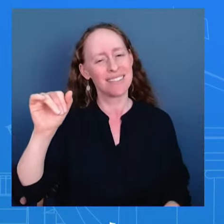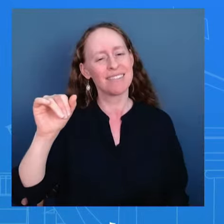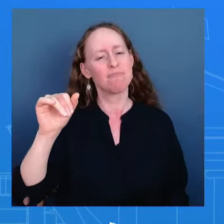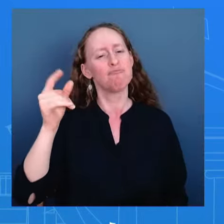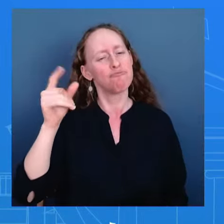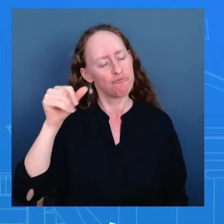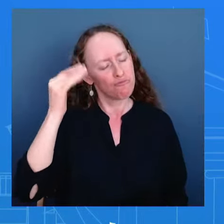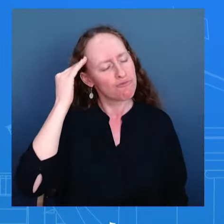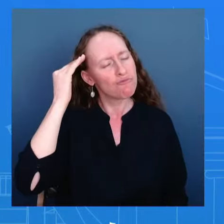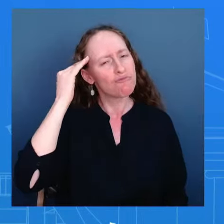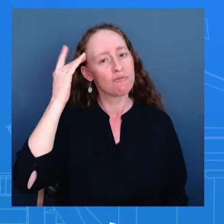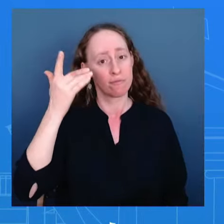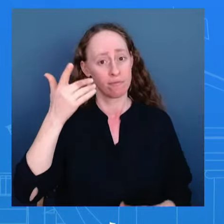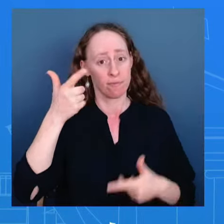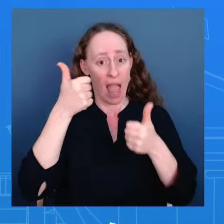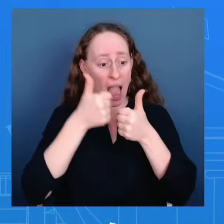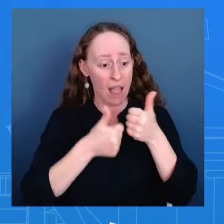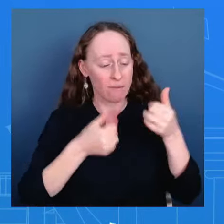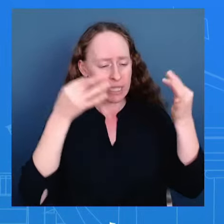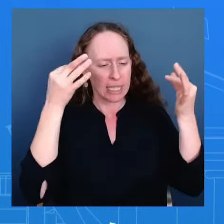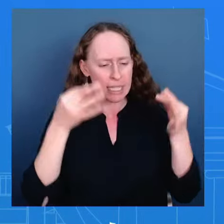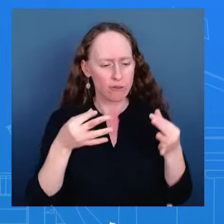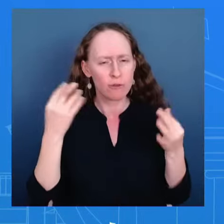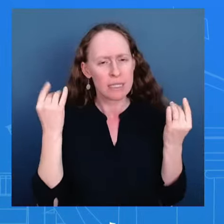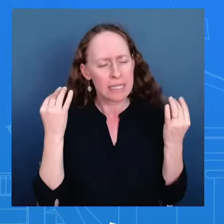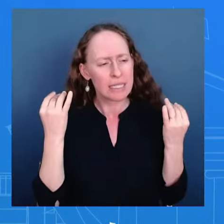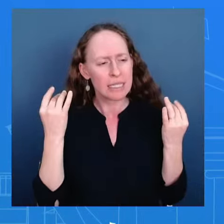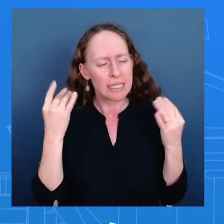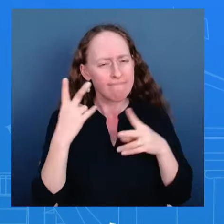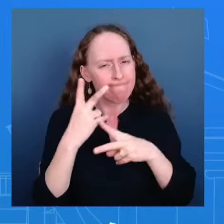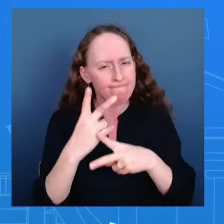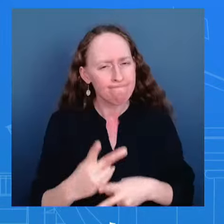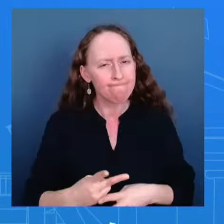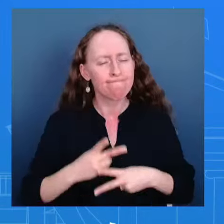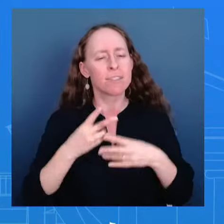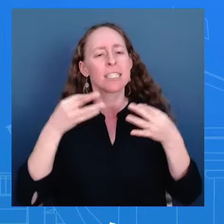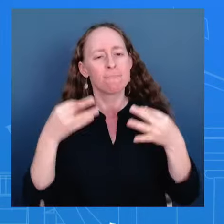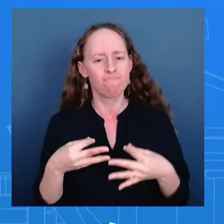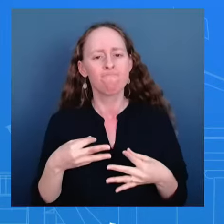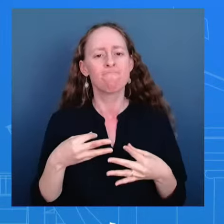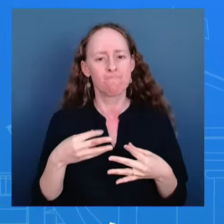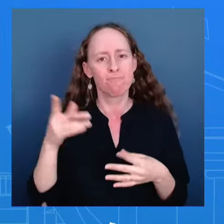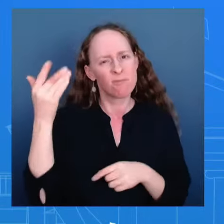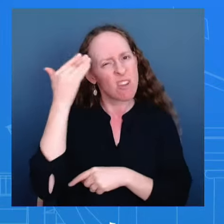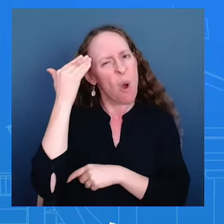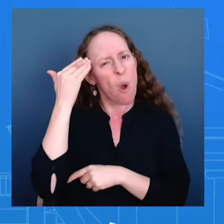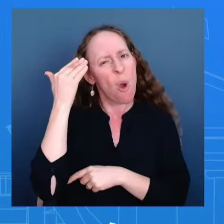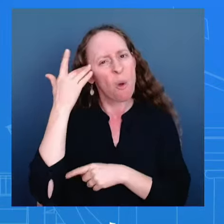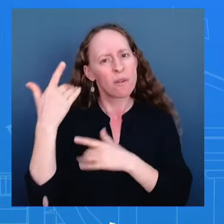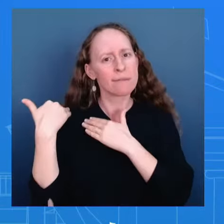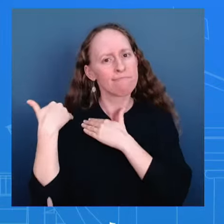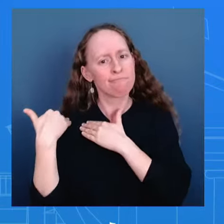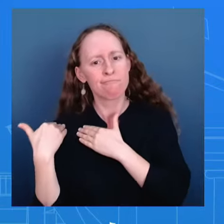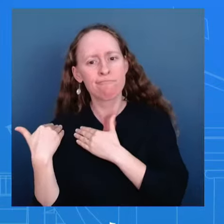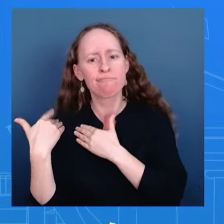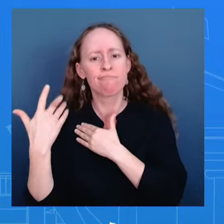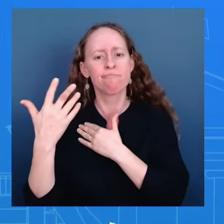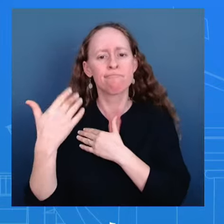He takes his obligation to Israel very seriously, and the responsibility that the United States